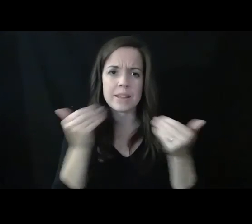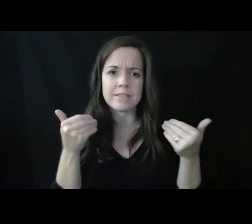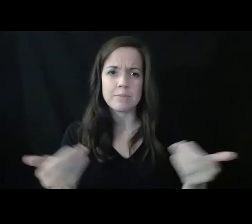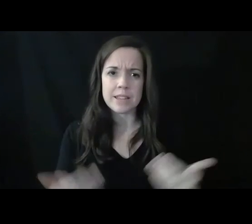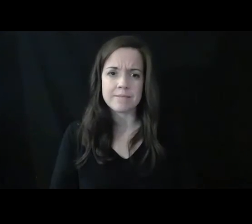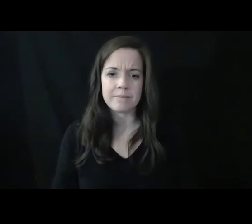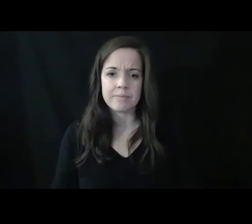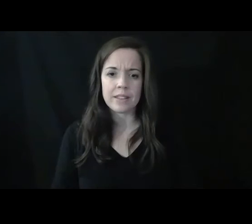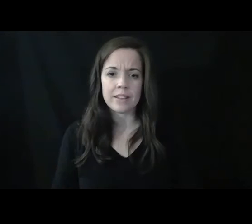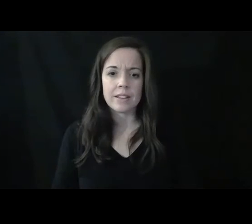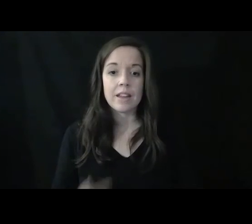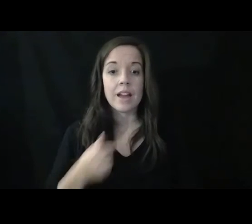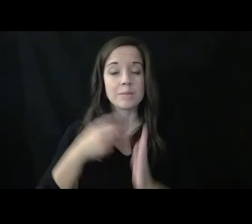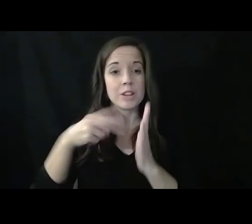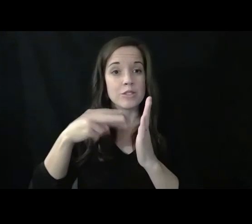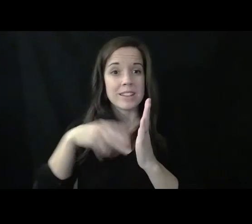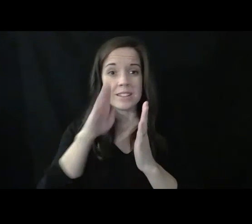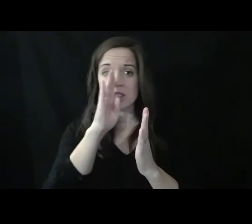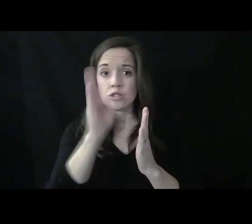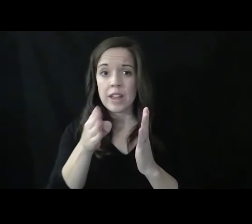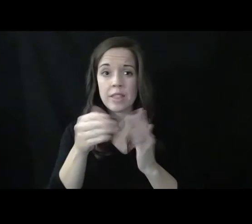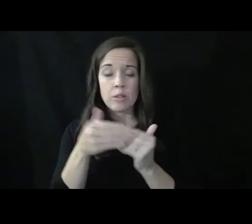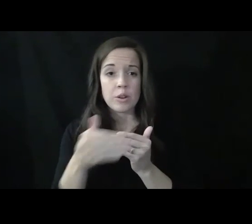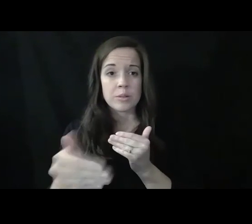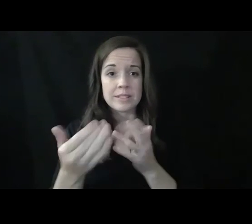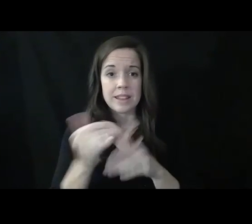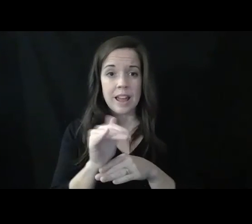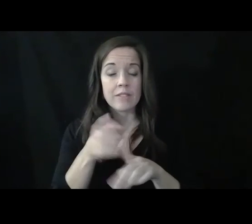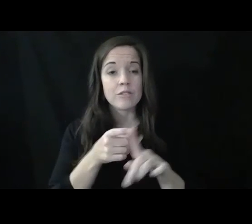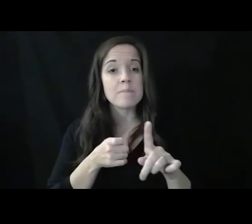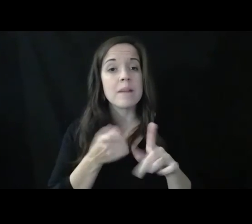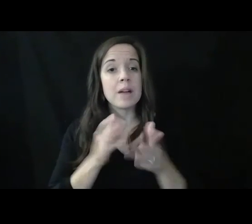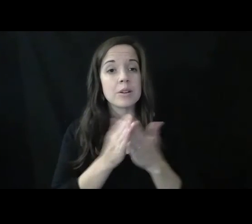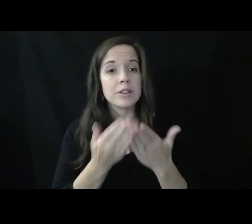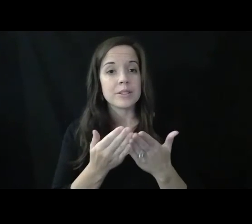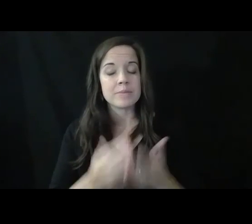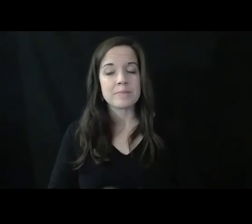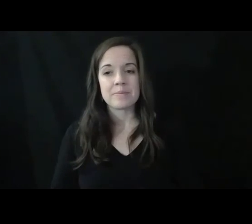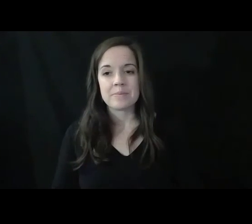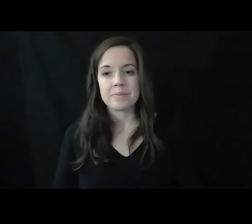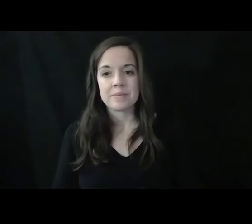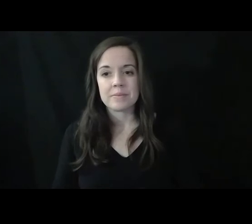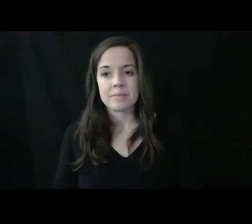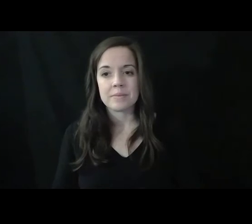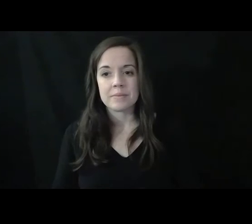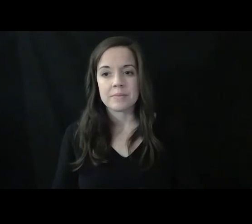going to be reading pretty much straight through from my book. Which I rather resemble I think at